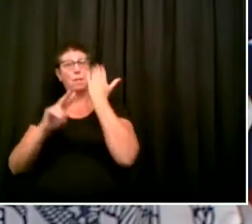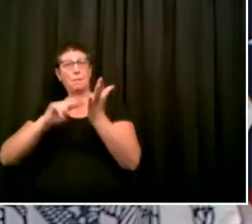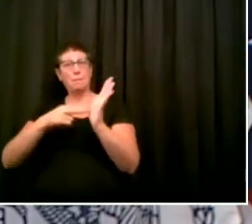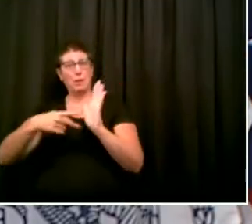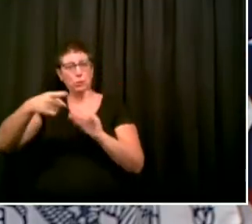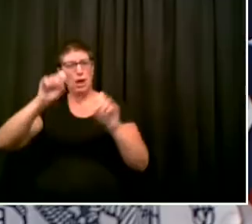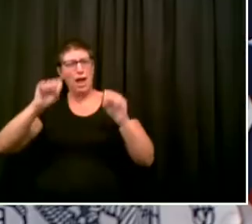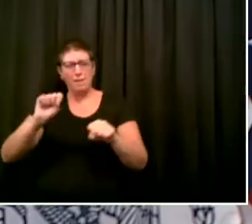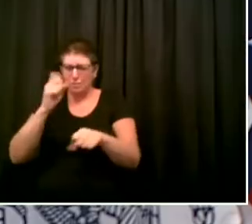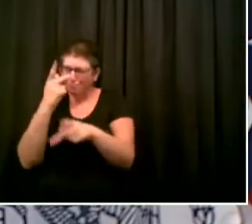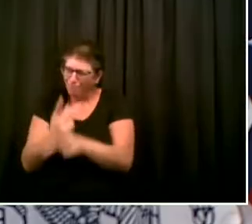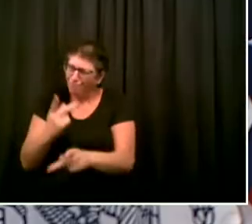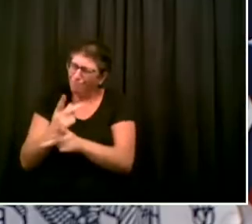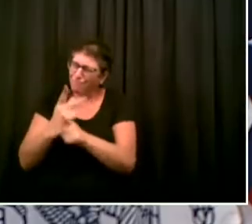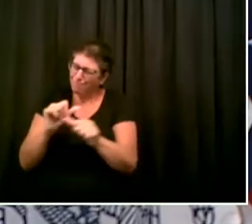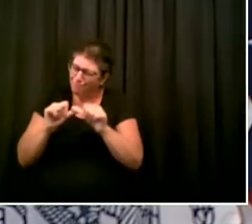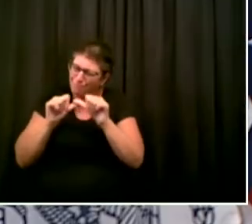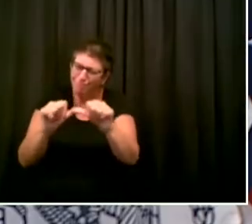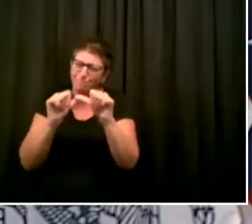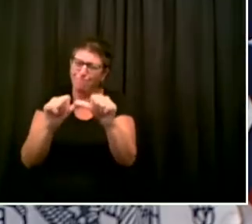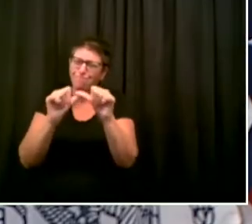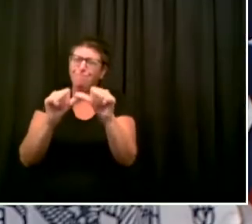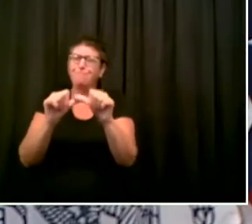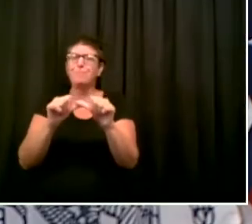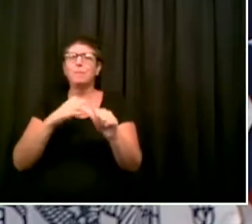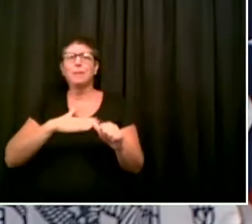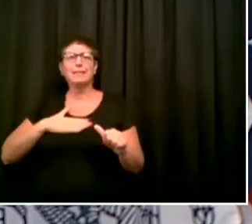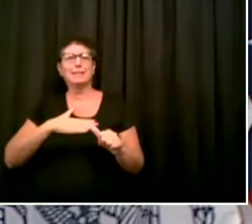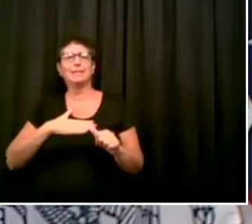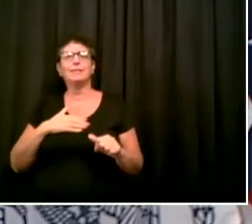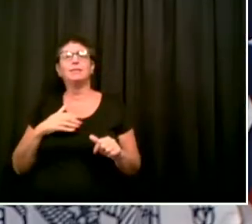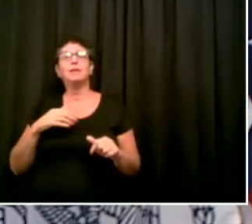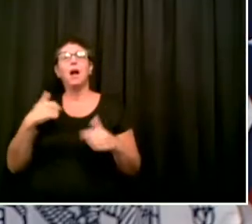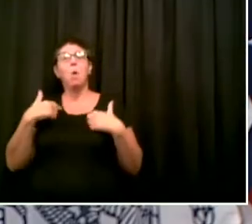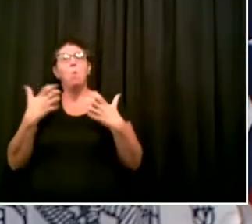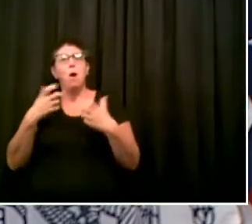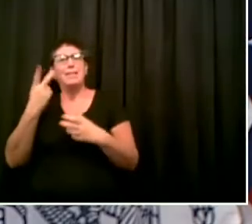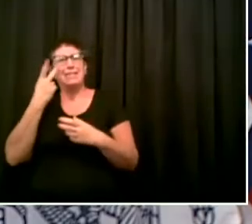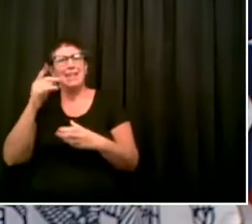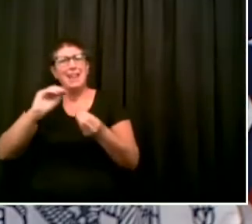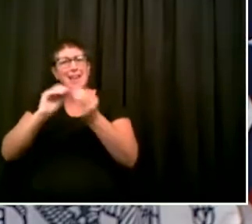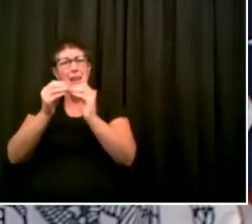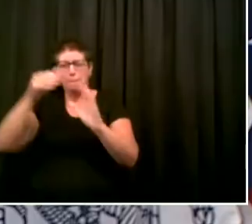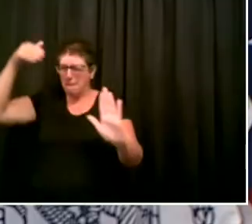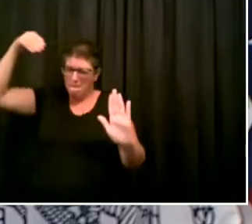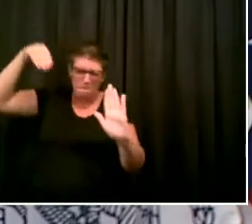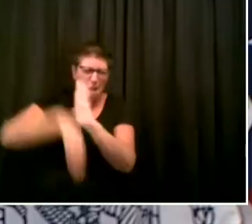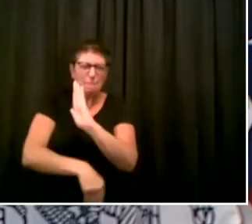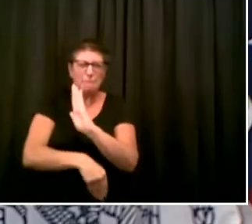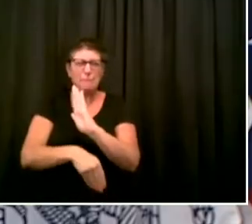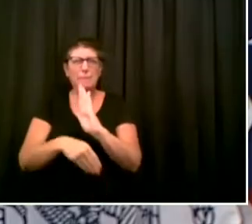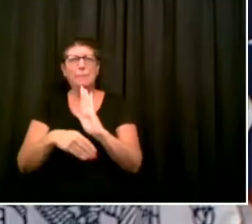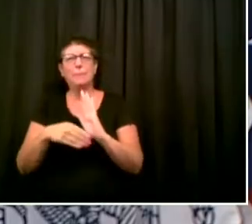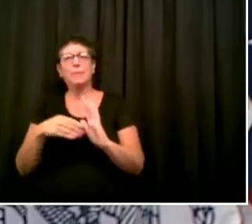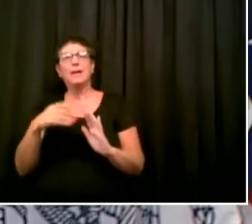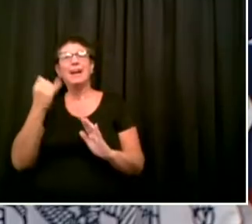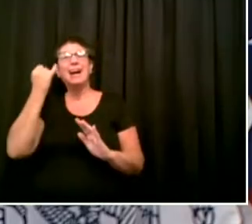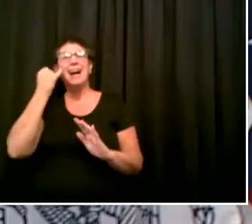DOWN ON THOSE EFFORTS TO STAY SAFE, BECAUSE THEY ARE CLEARLY WORKING. AND WE CAN GET SAFER. I WANT TO DRIVE